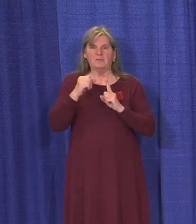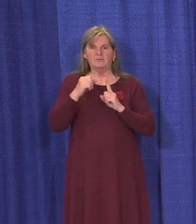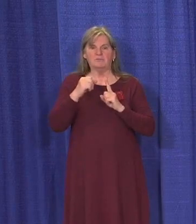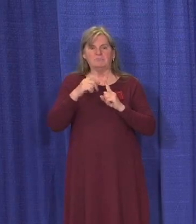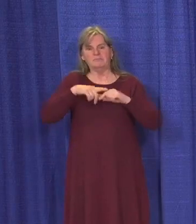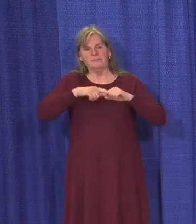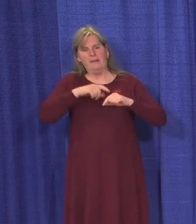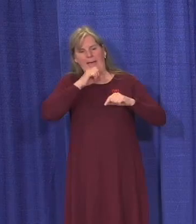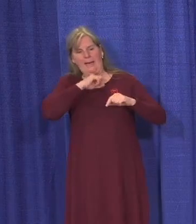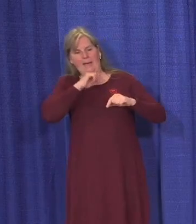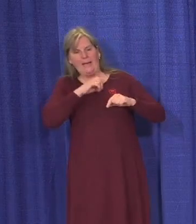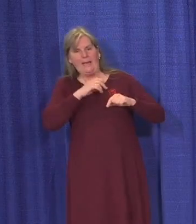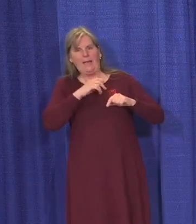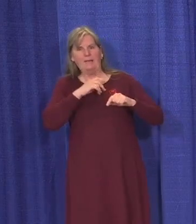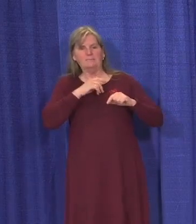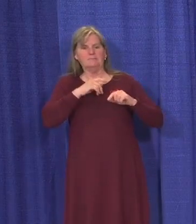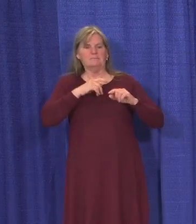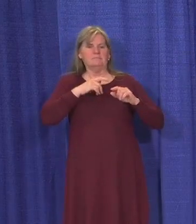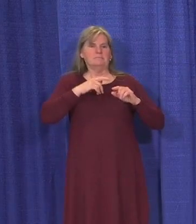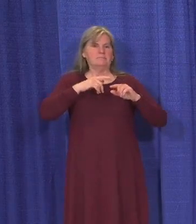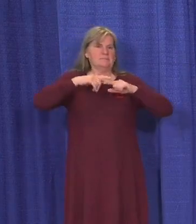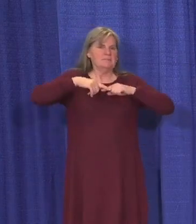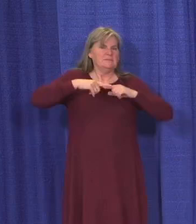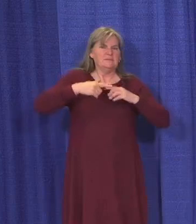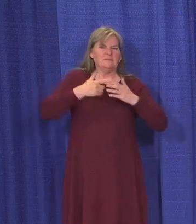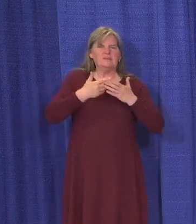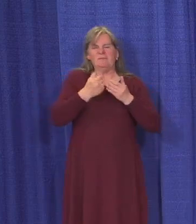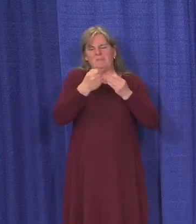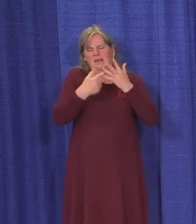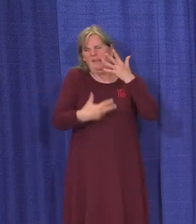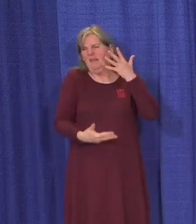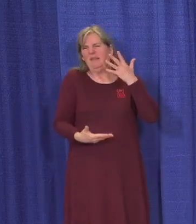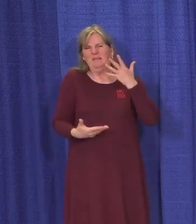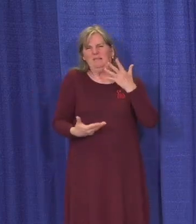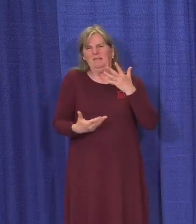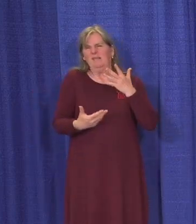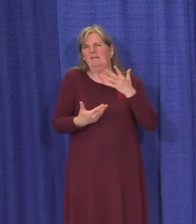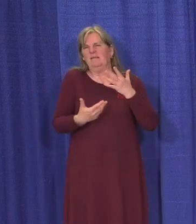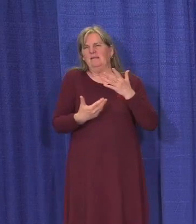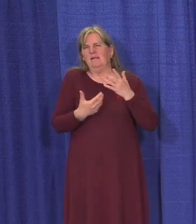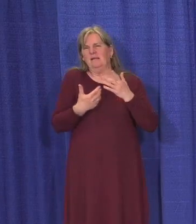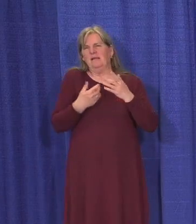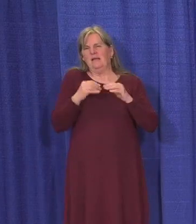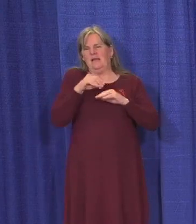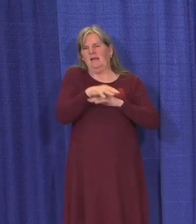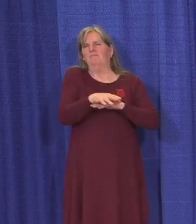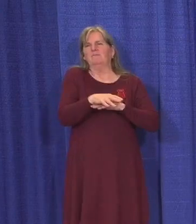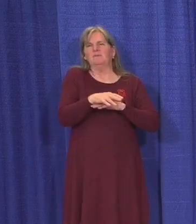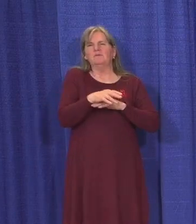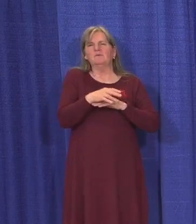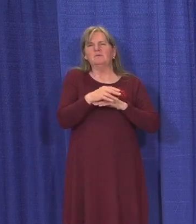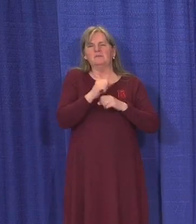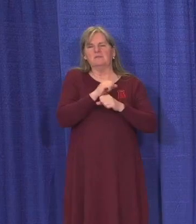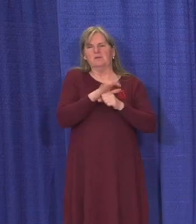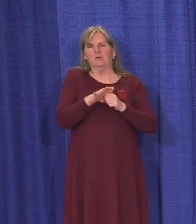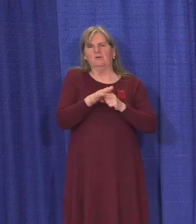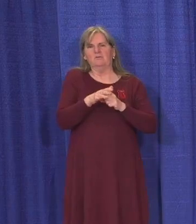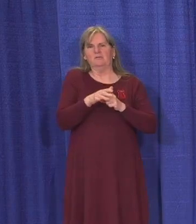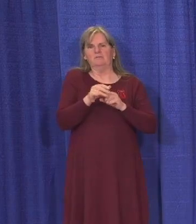We do recognize that kids often can be close with their parents